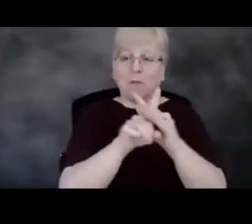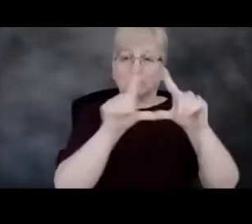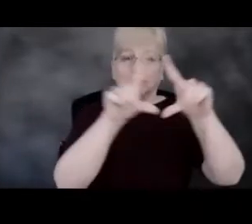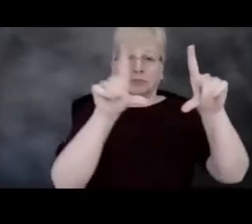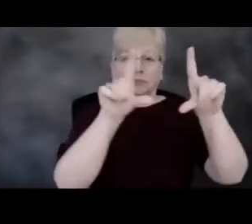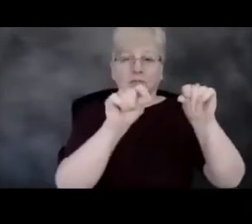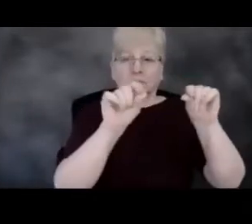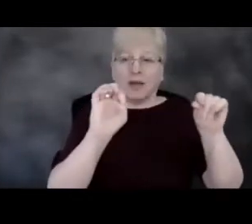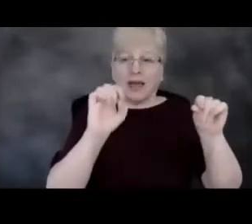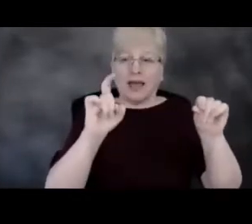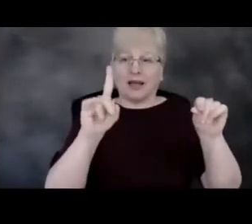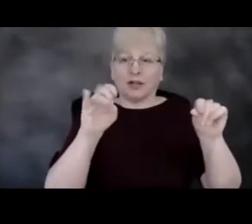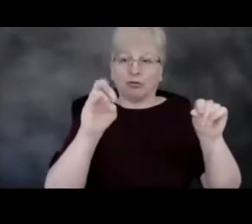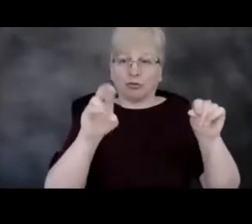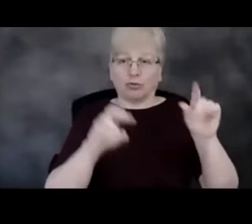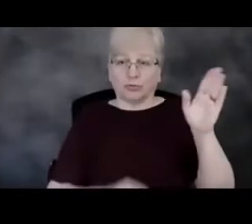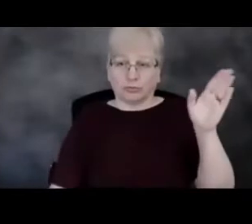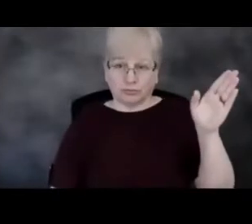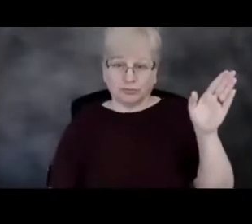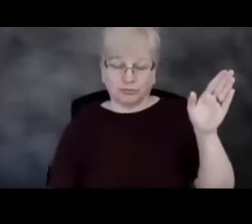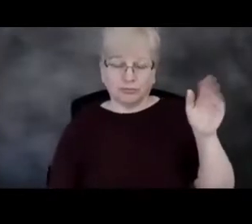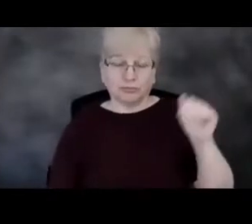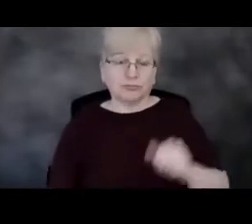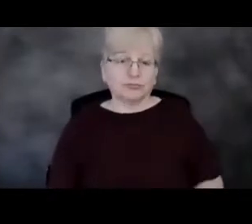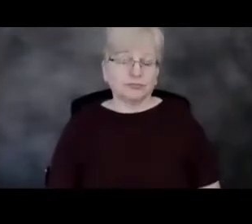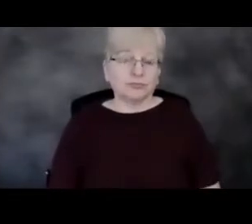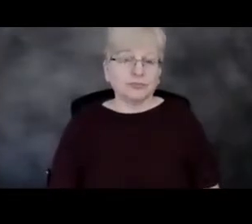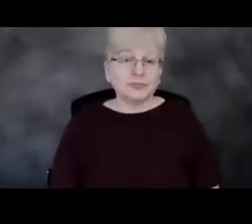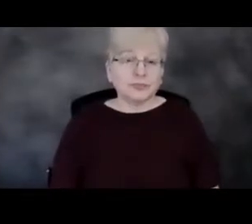You can do it that way. 16:56:29 You can also decide that you don't